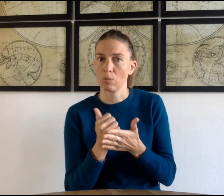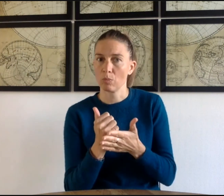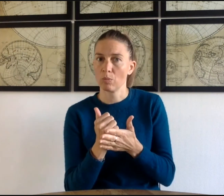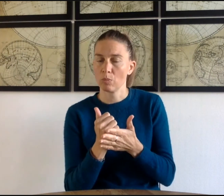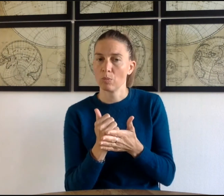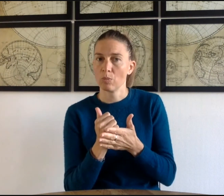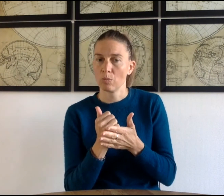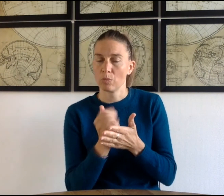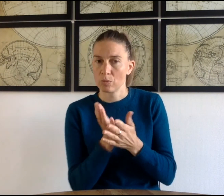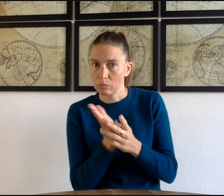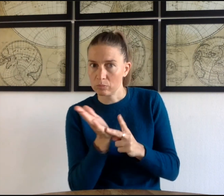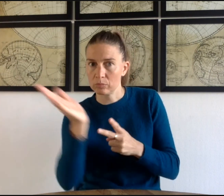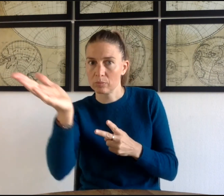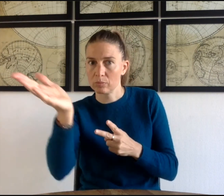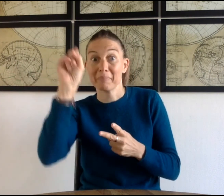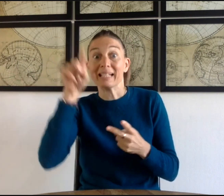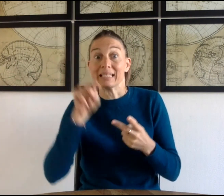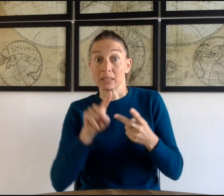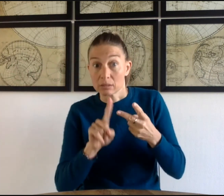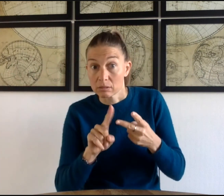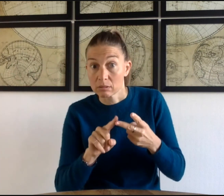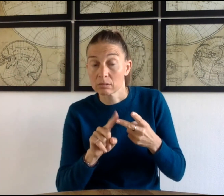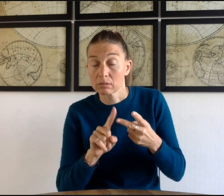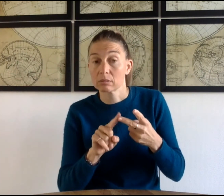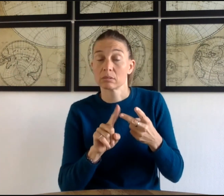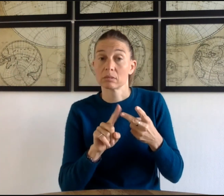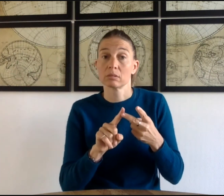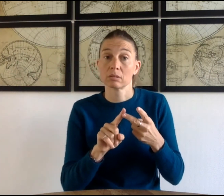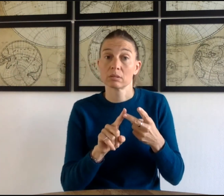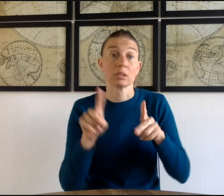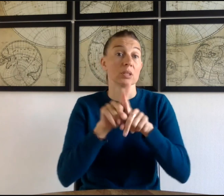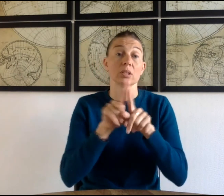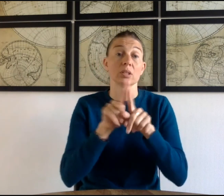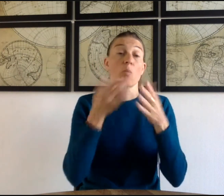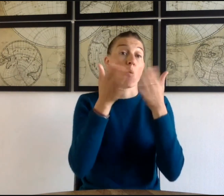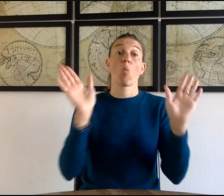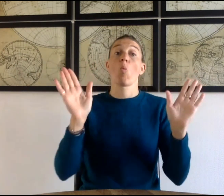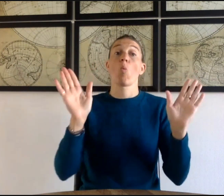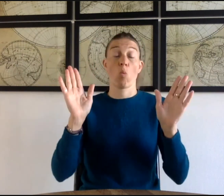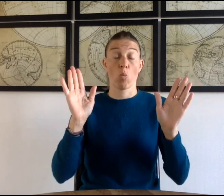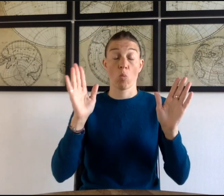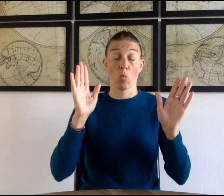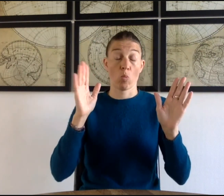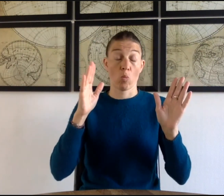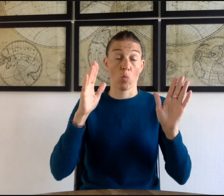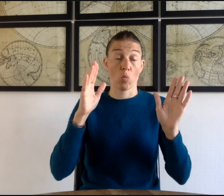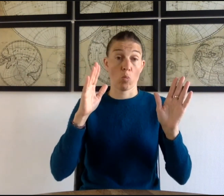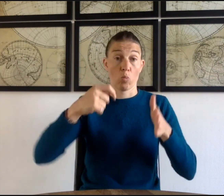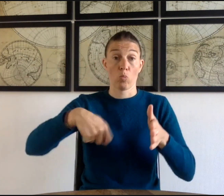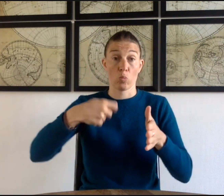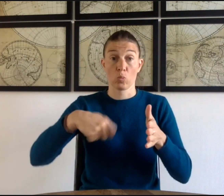also as the overall of the programme becomes and will be inclusive